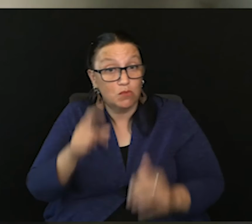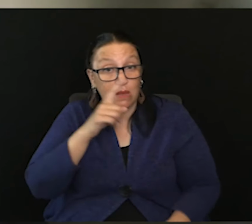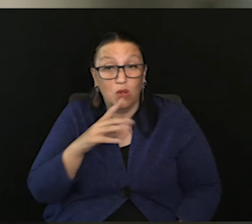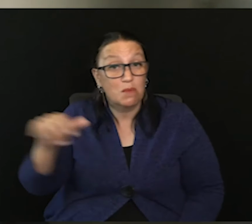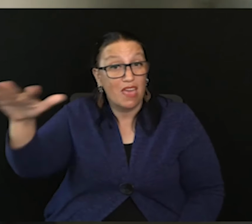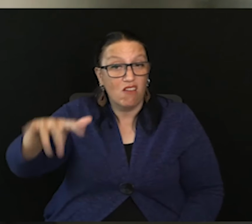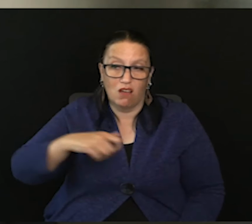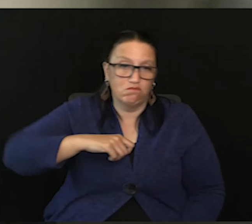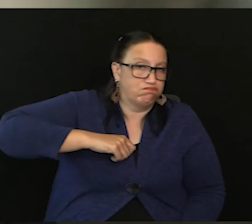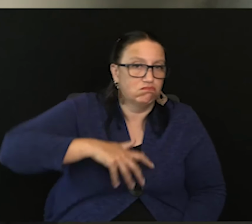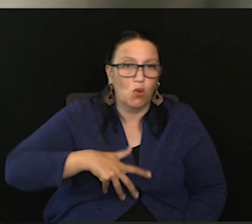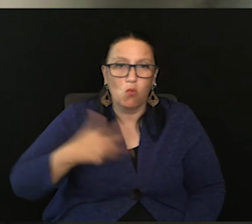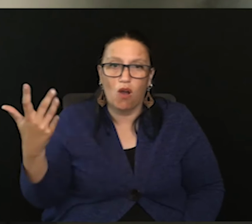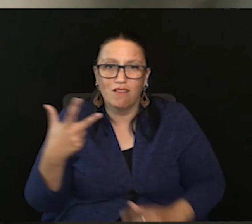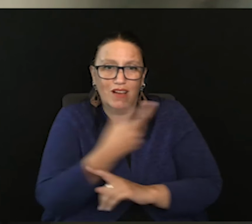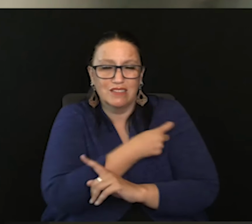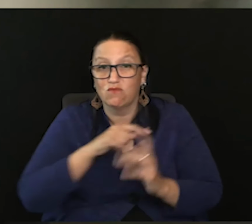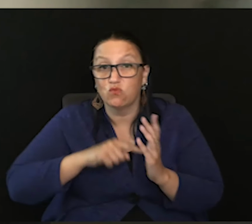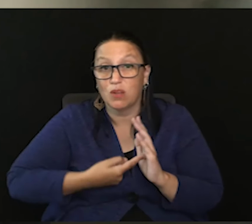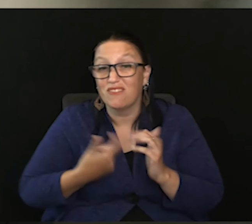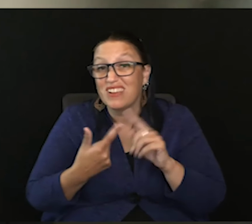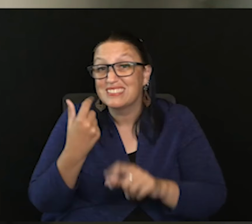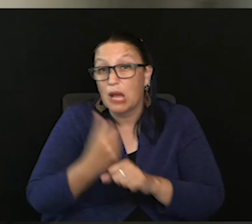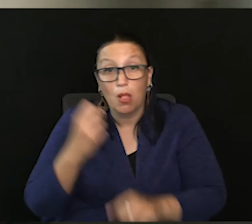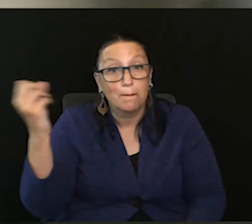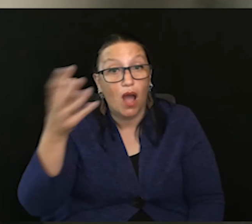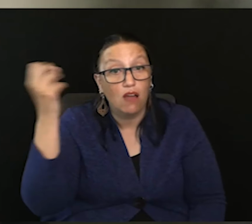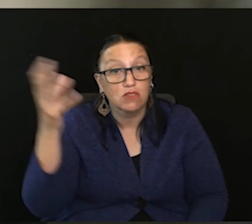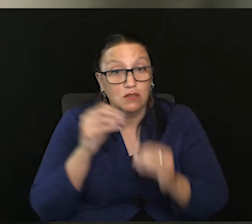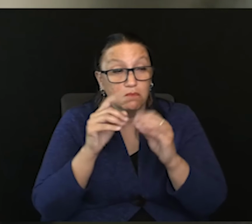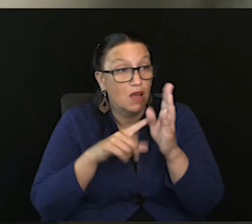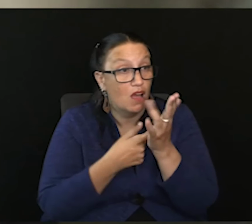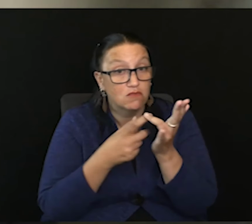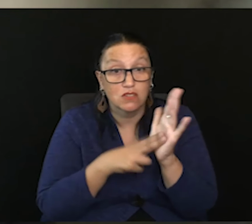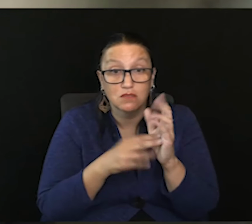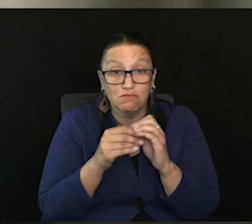We know that there are some areas that have lower vaccination rates, Byron Bay as an example.